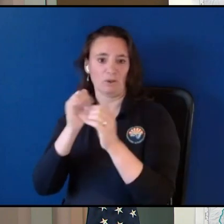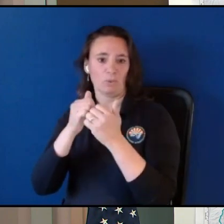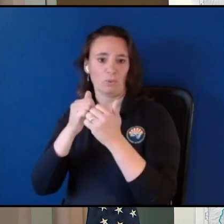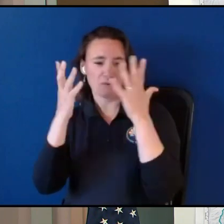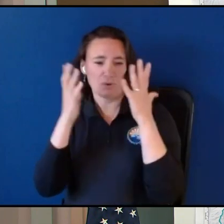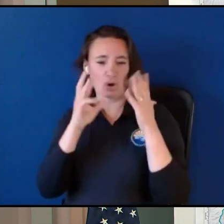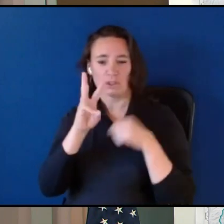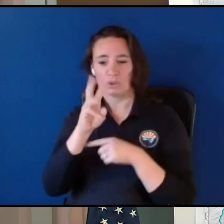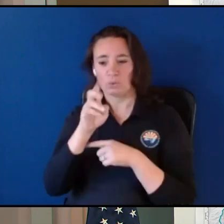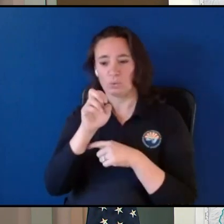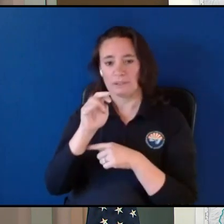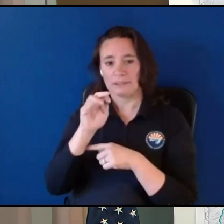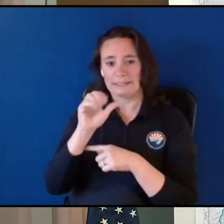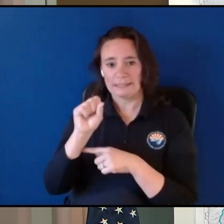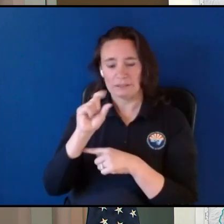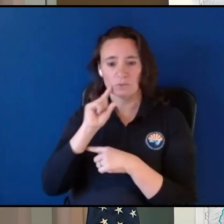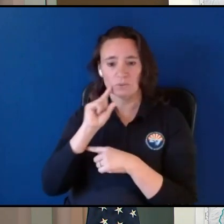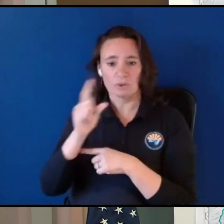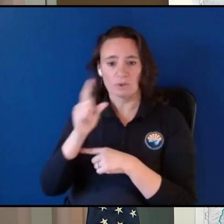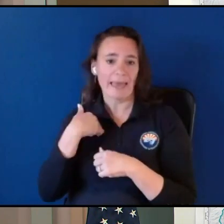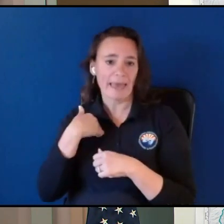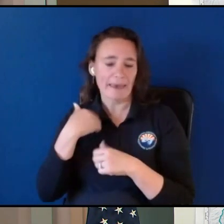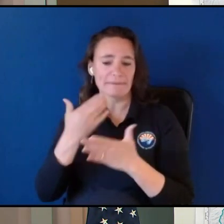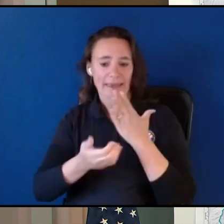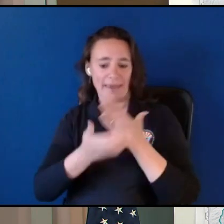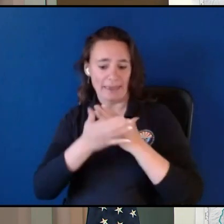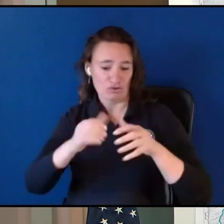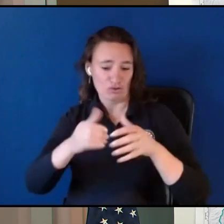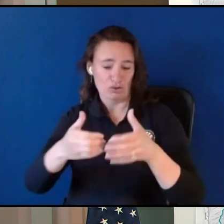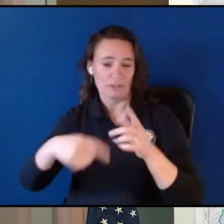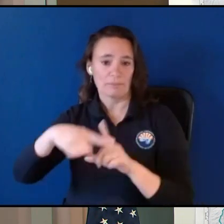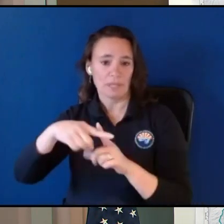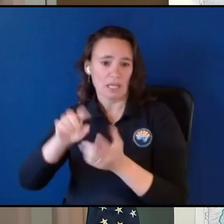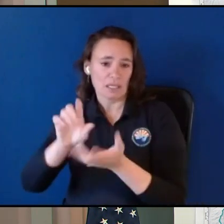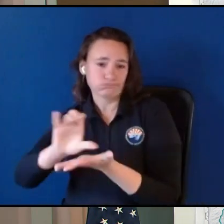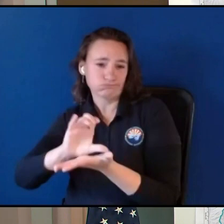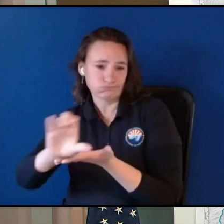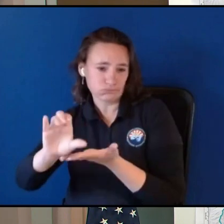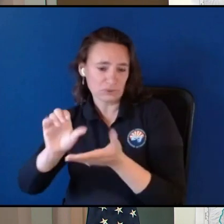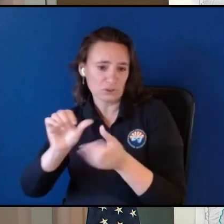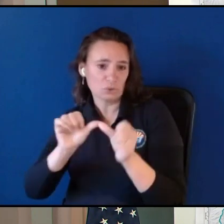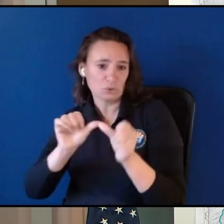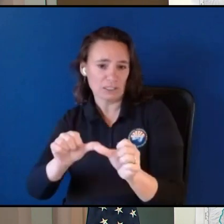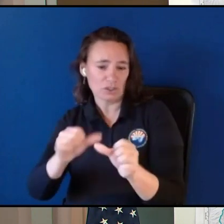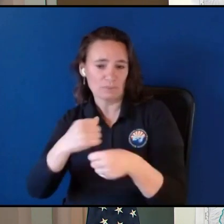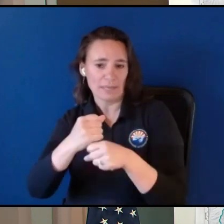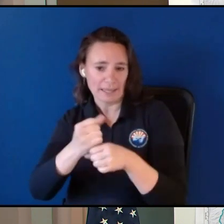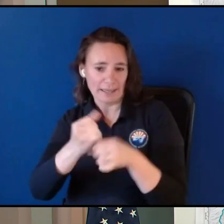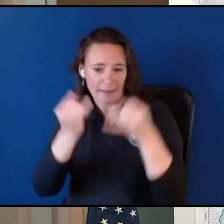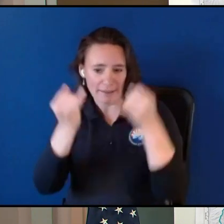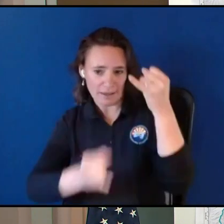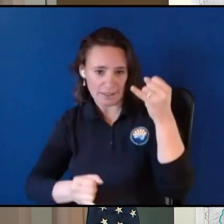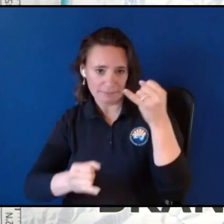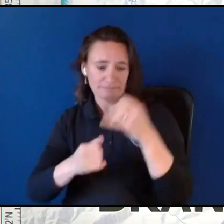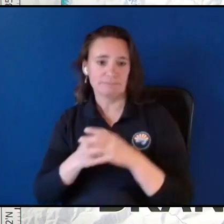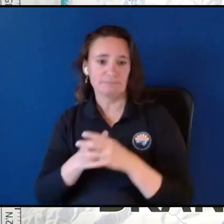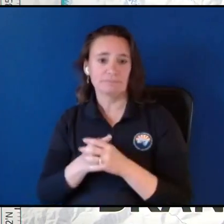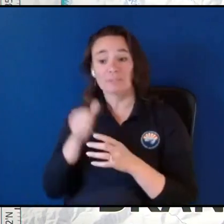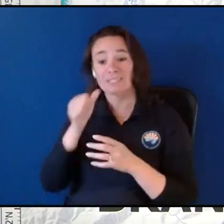bulldozers, to continue those line efforts. As I talked about yesterday, the wilderness piece, we're still looking at putting